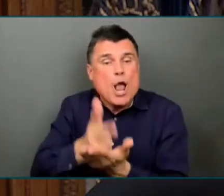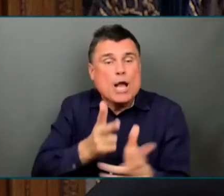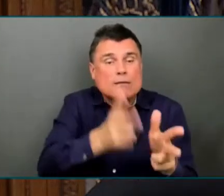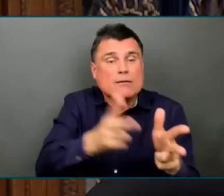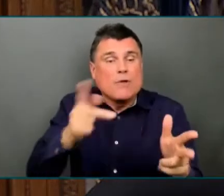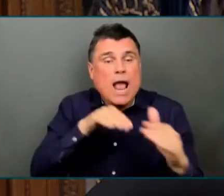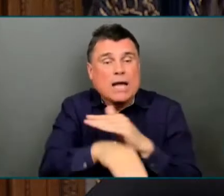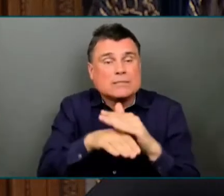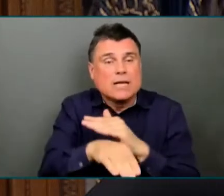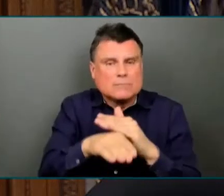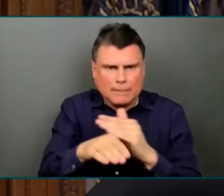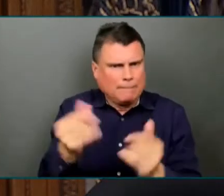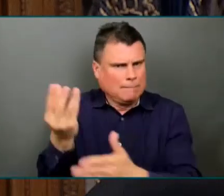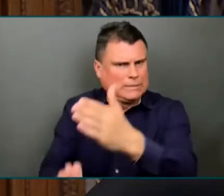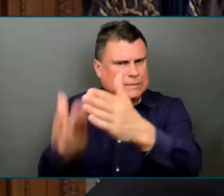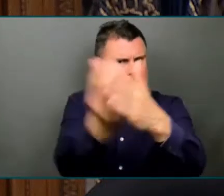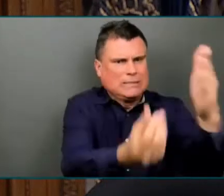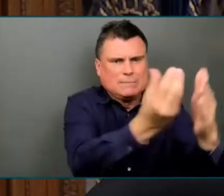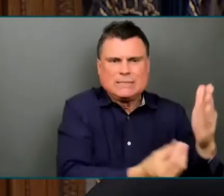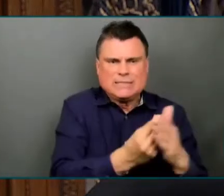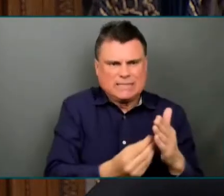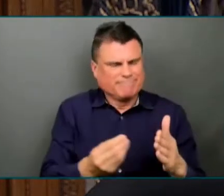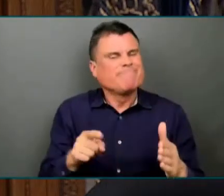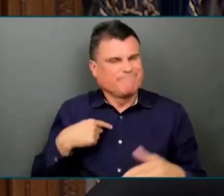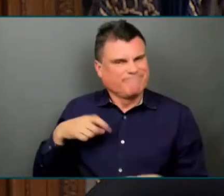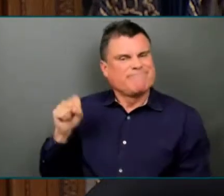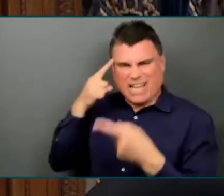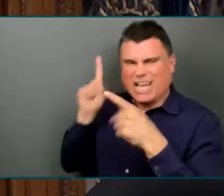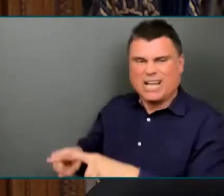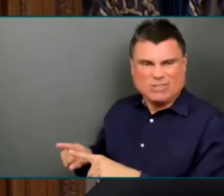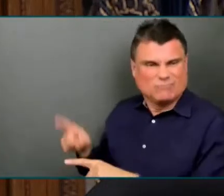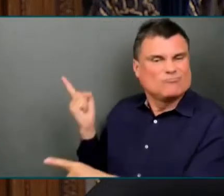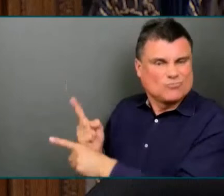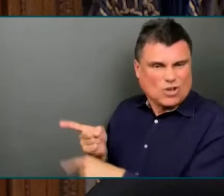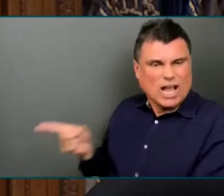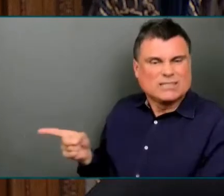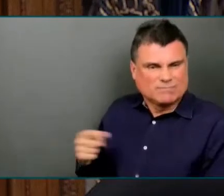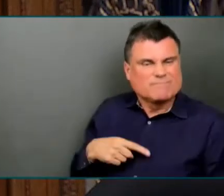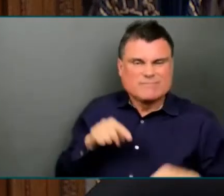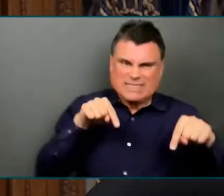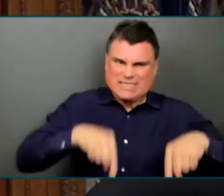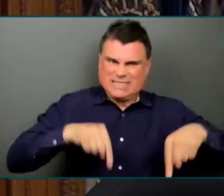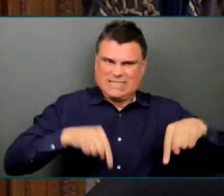the Legislature. In my couple of visits here, I’ve experienced them myself, and the member has spoken